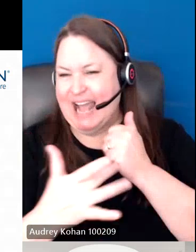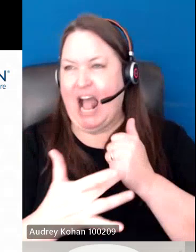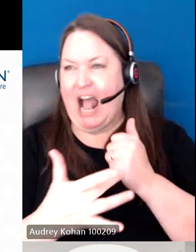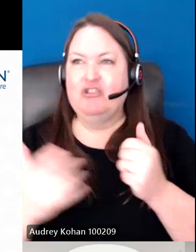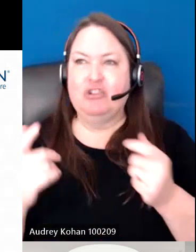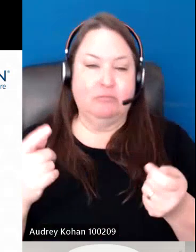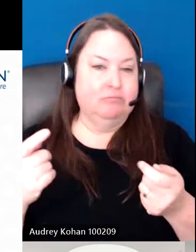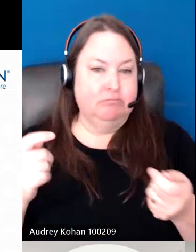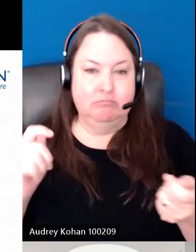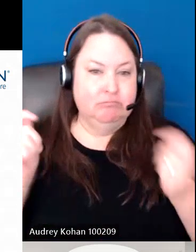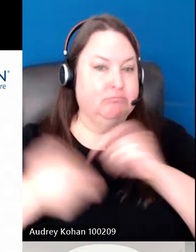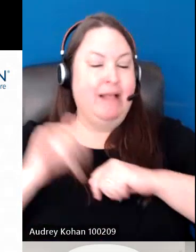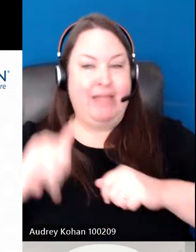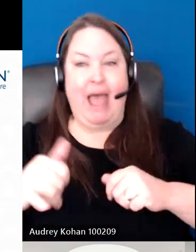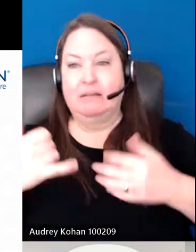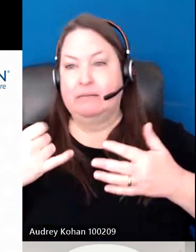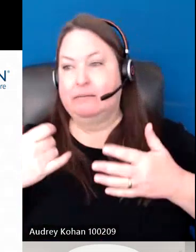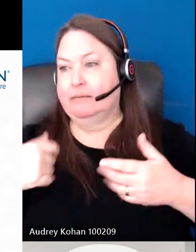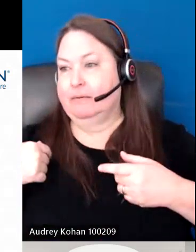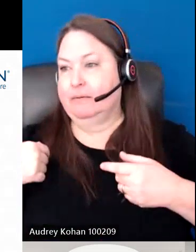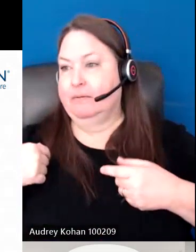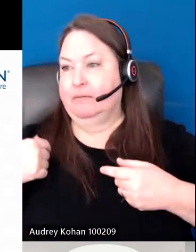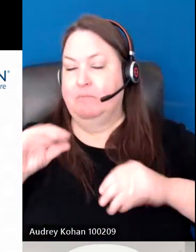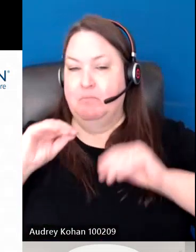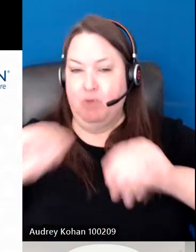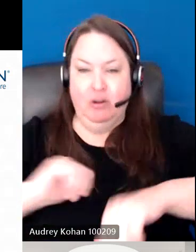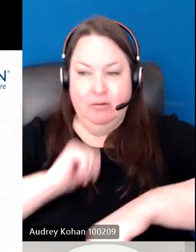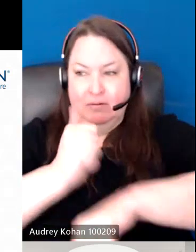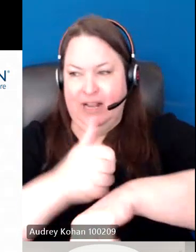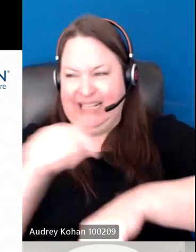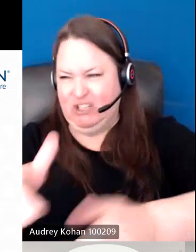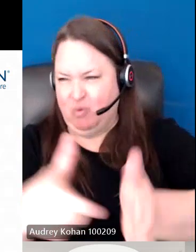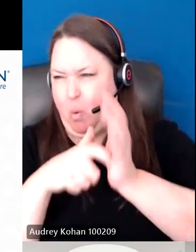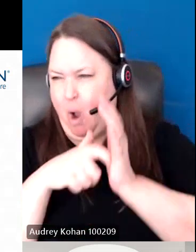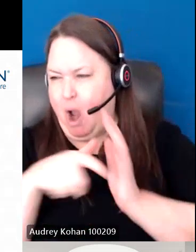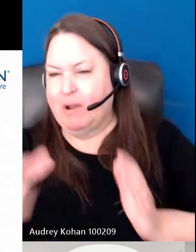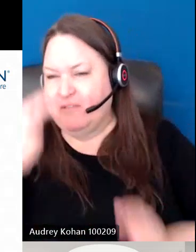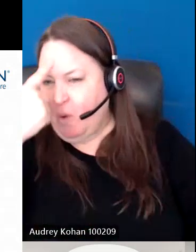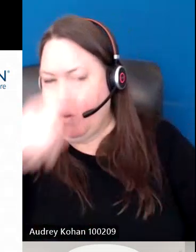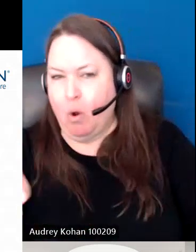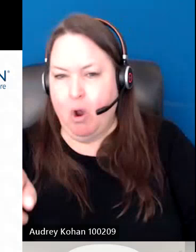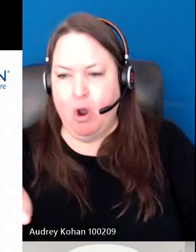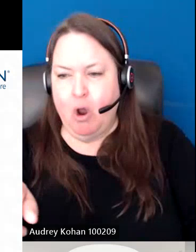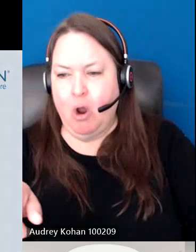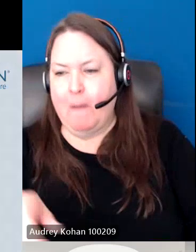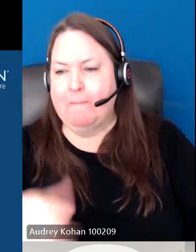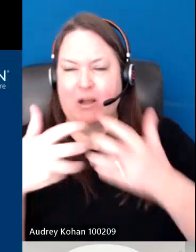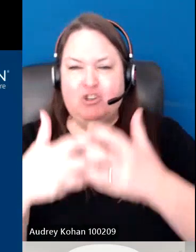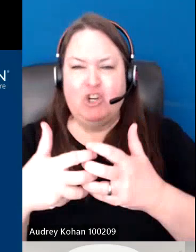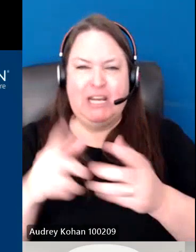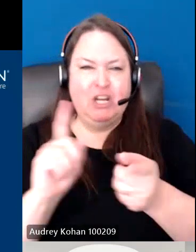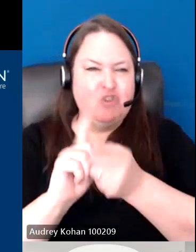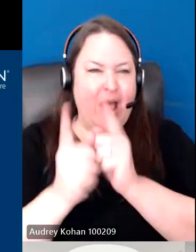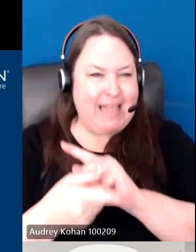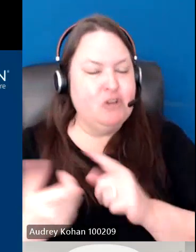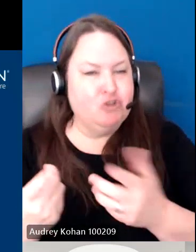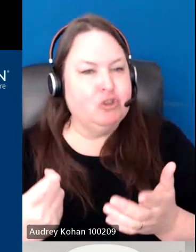unfolding put into place this requirement that next slide please for machine translation um in